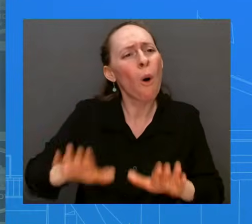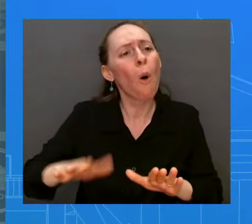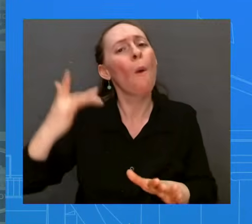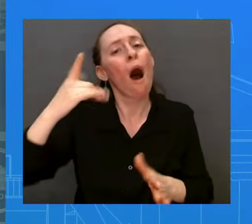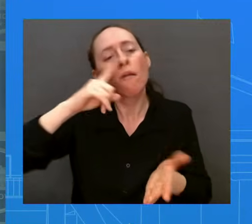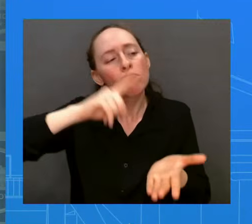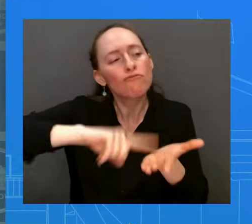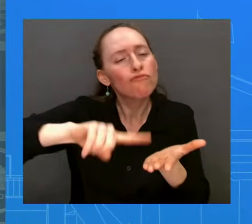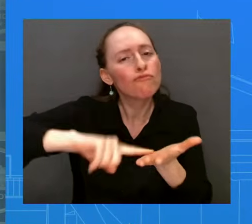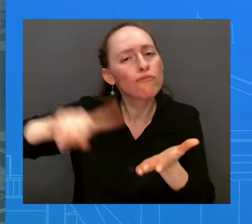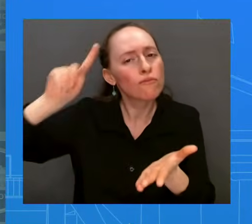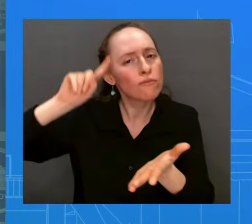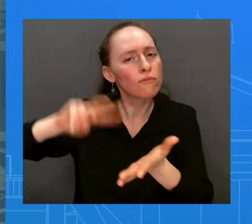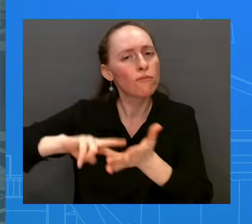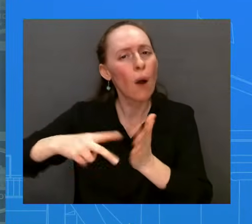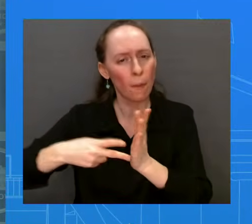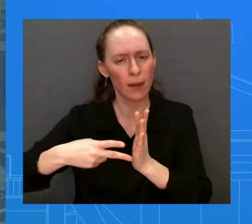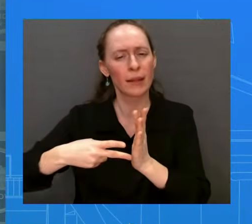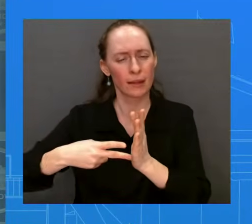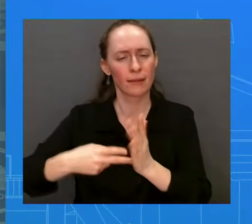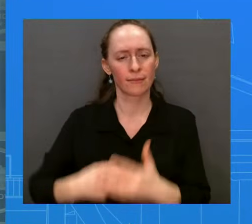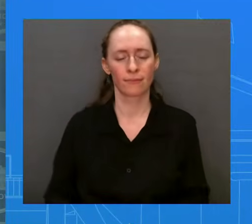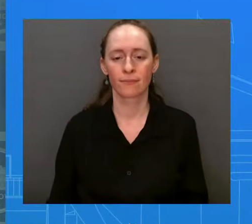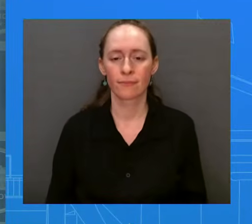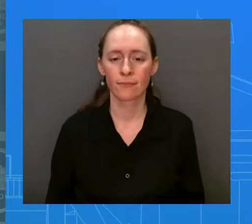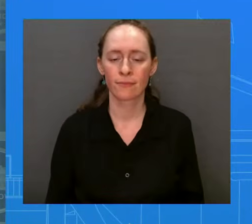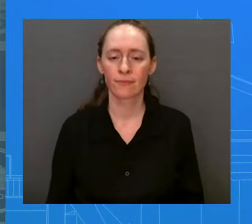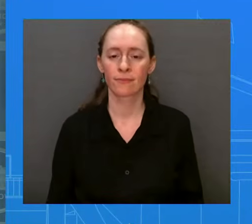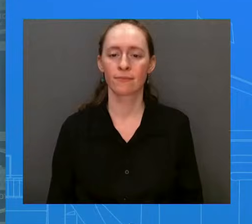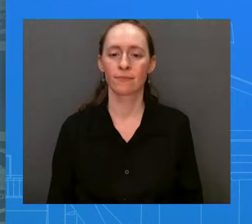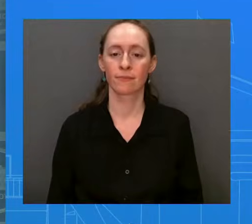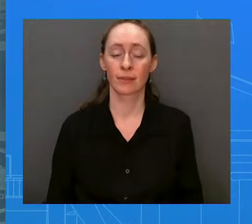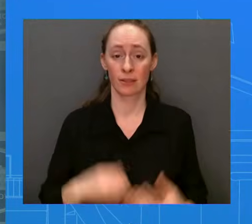to protect the security -- our security, our interests, and flight safety.